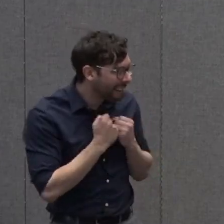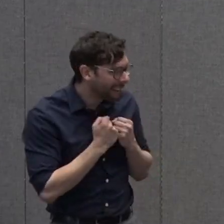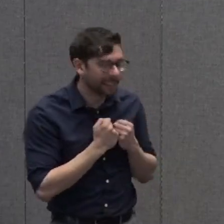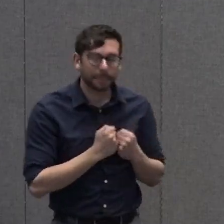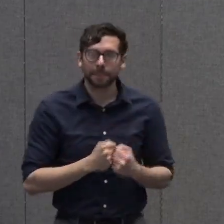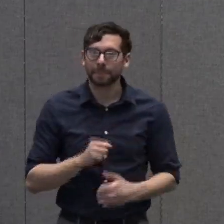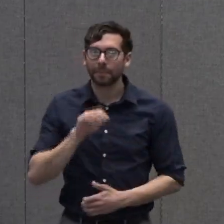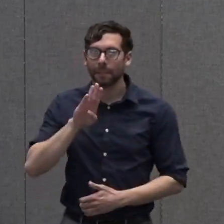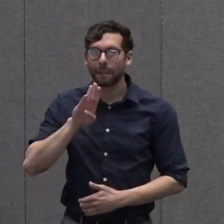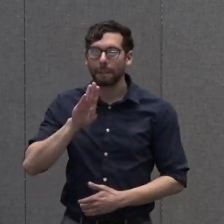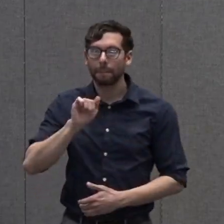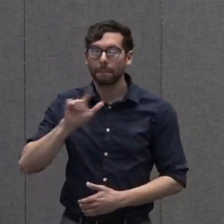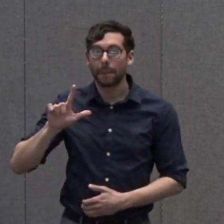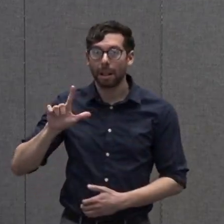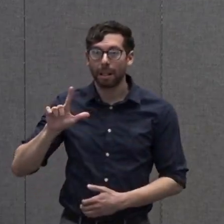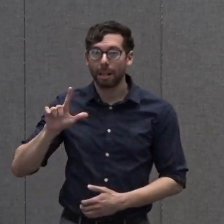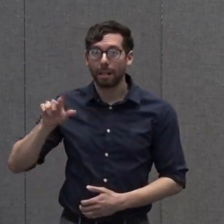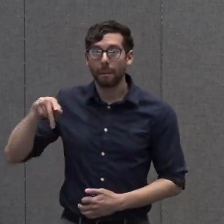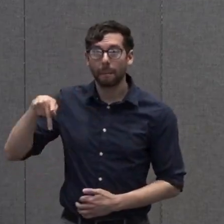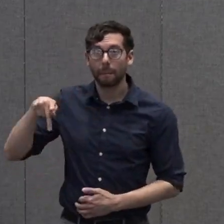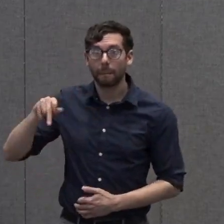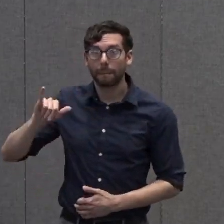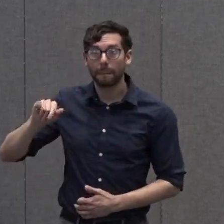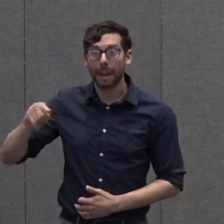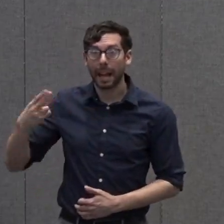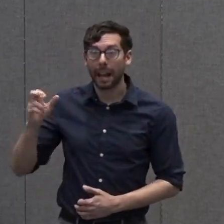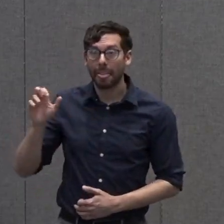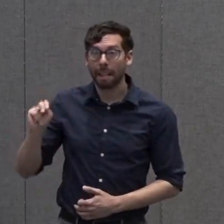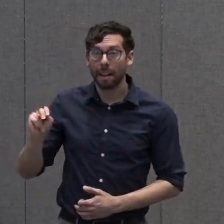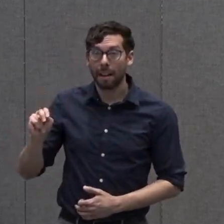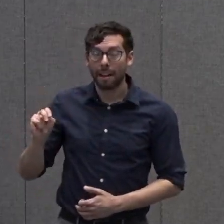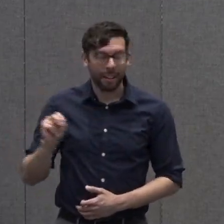A ball python, and I wanna hold, and she's gonna squeeze me, and that's okay.